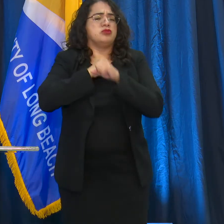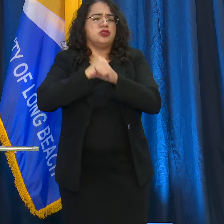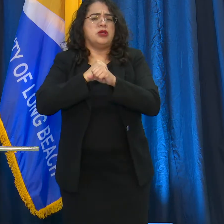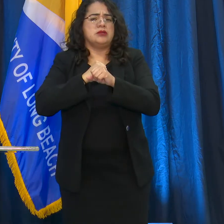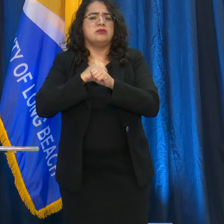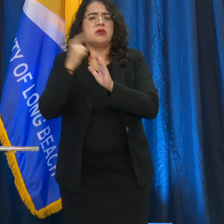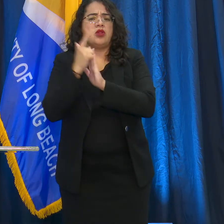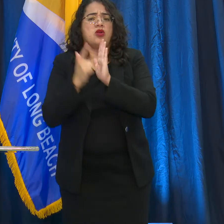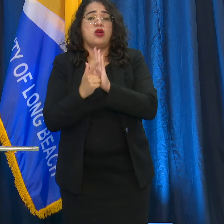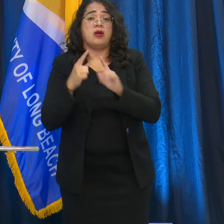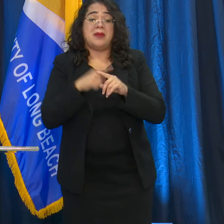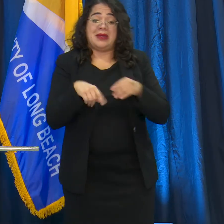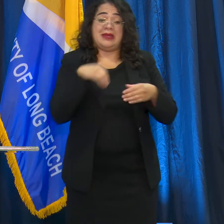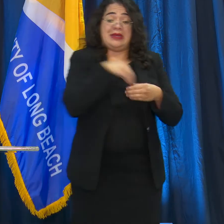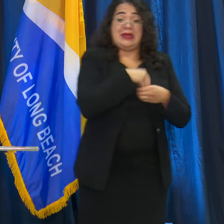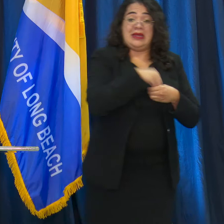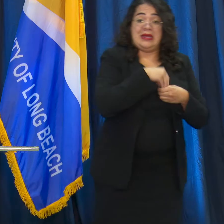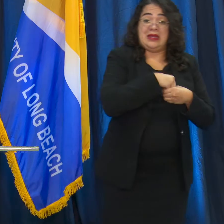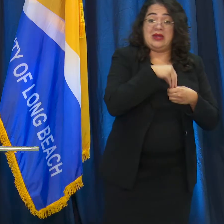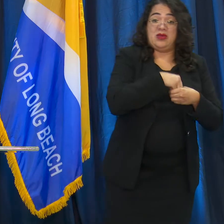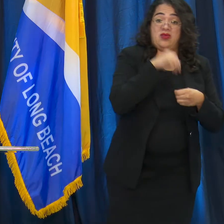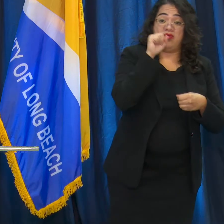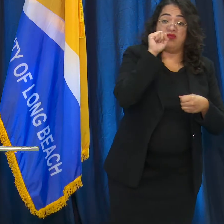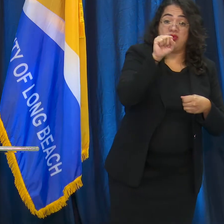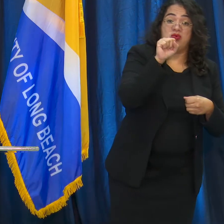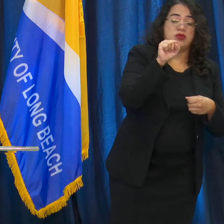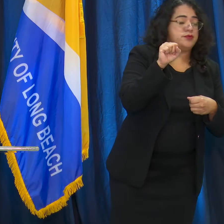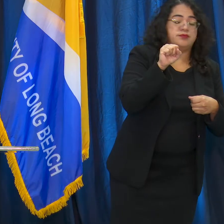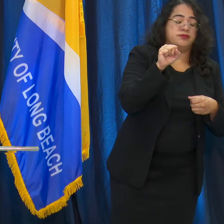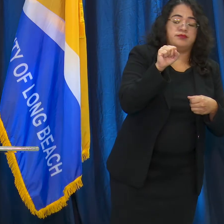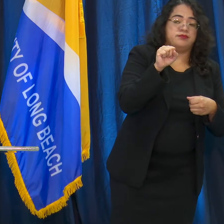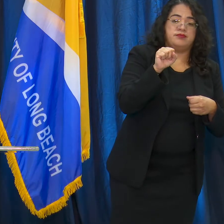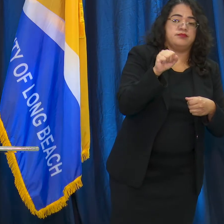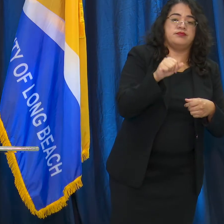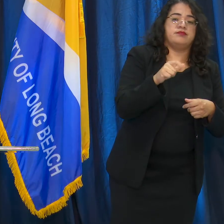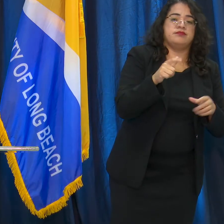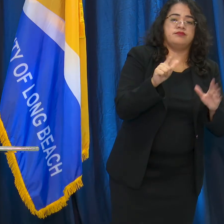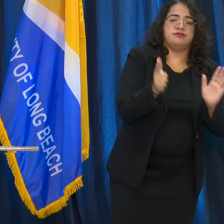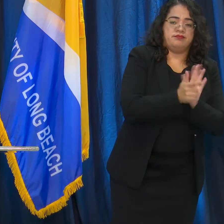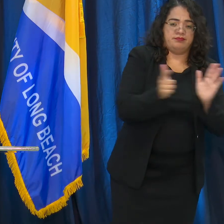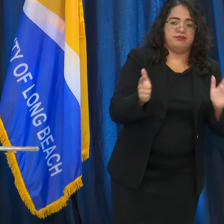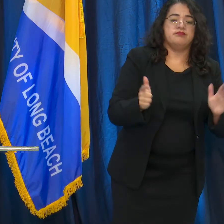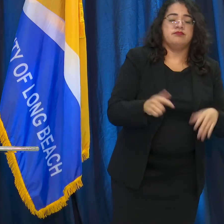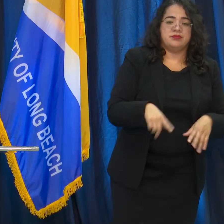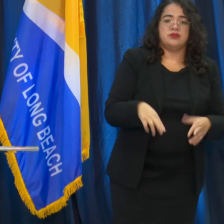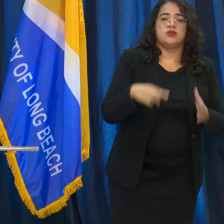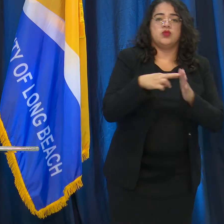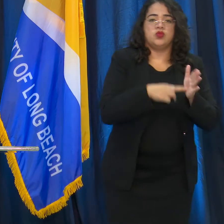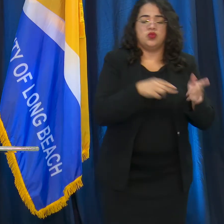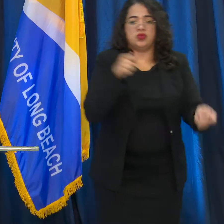under this new order. We know these past few months have been very difficult. We know the rules keep changing of where you go and what you